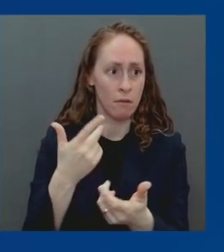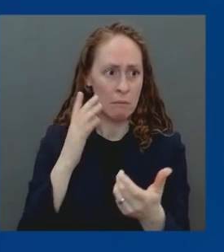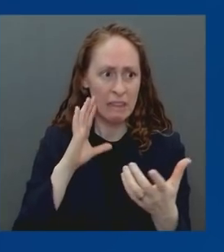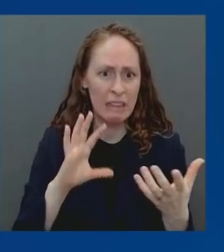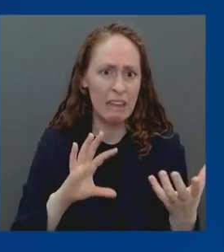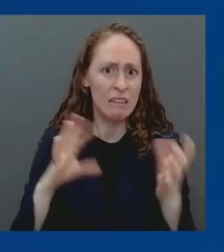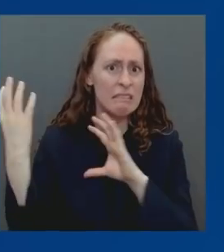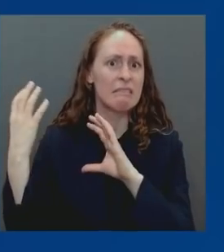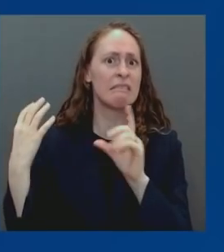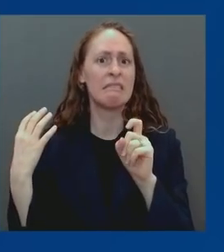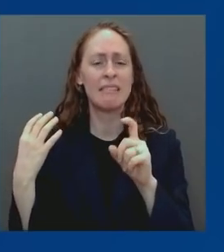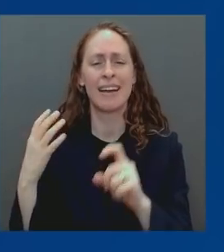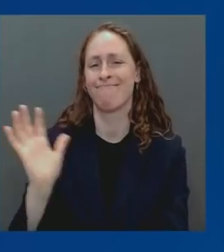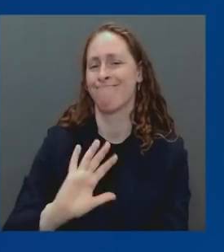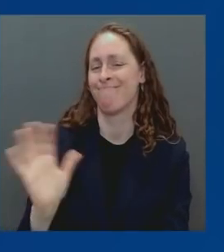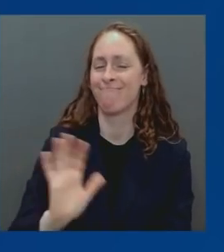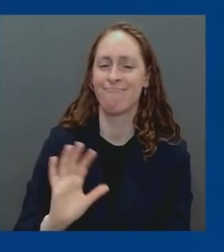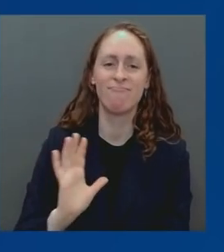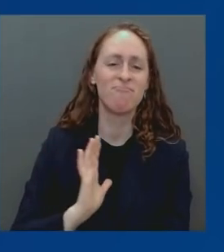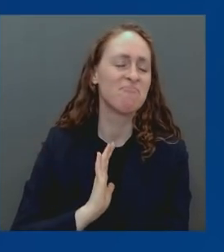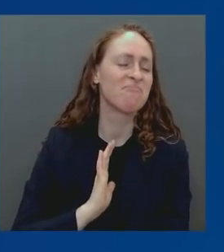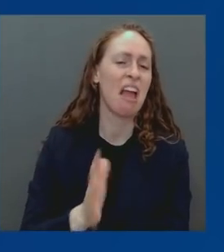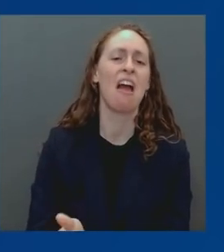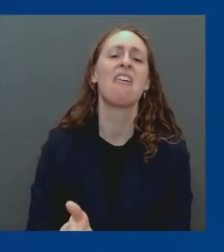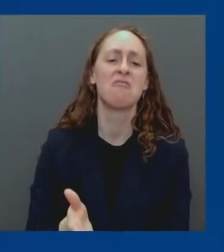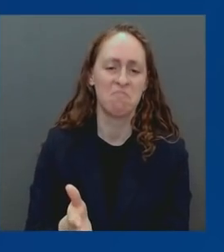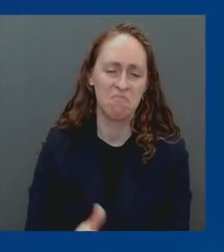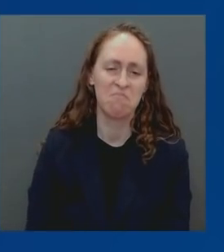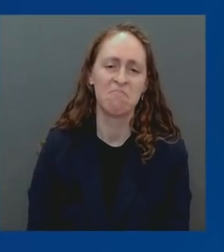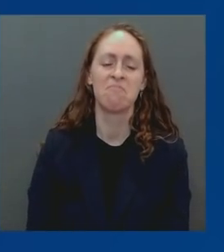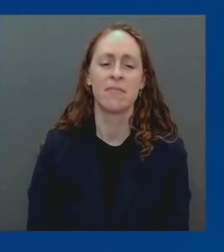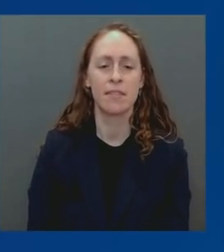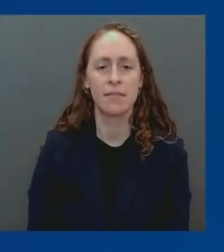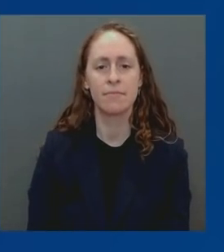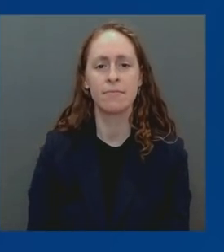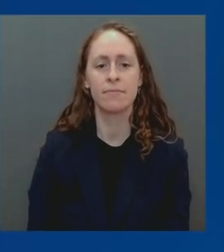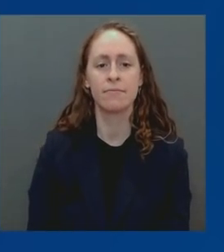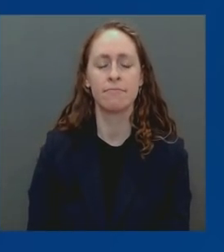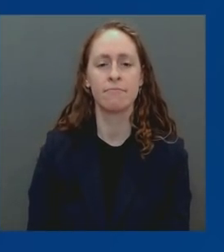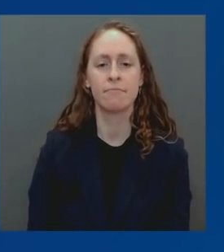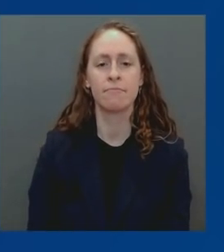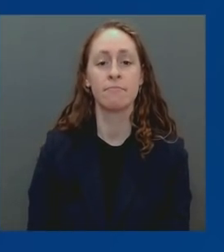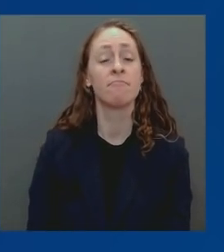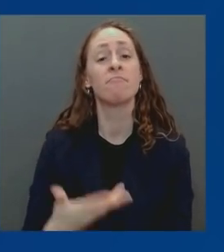So, what's our takeaway message about vaccination and conception?